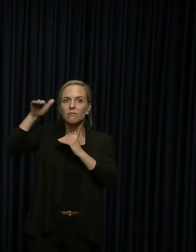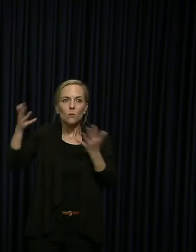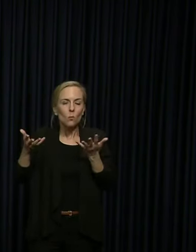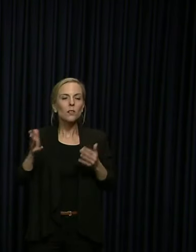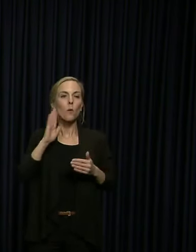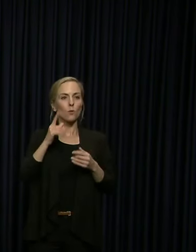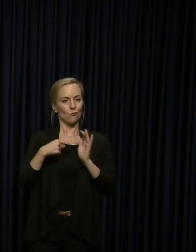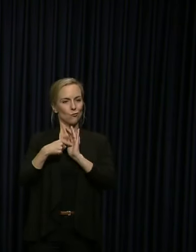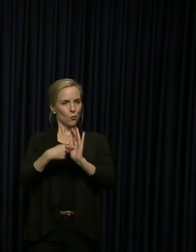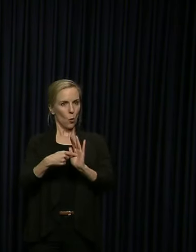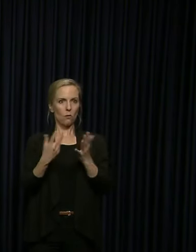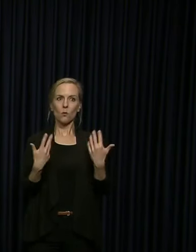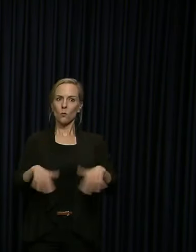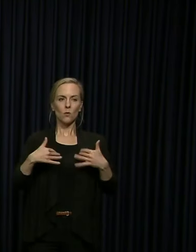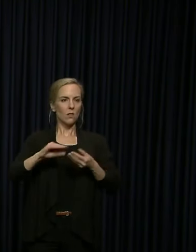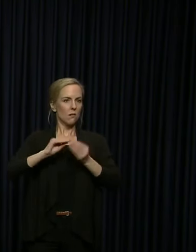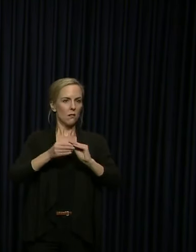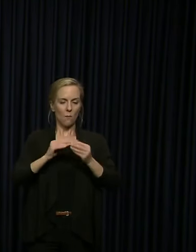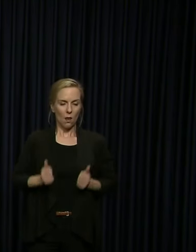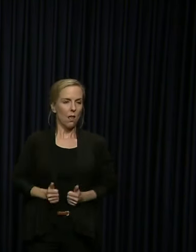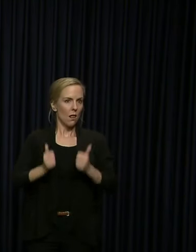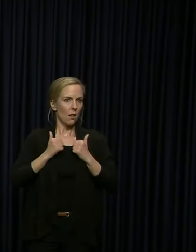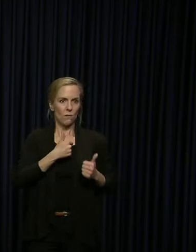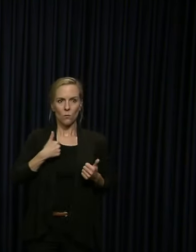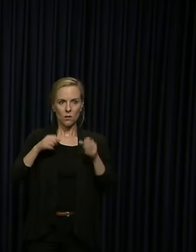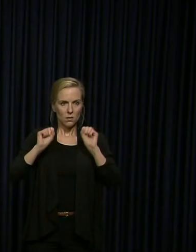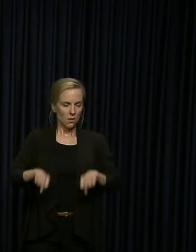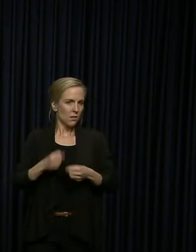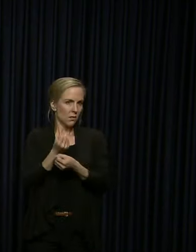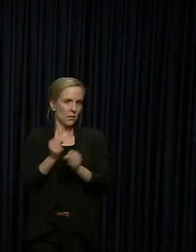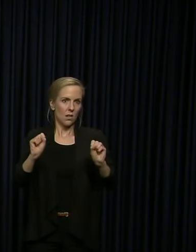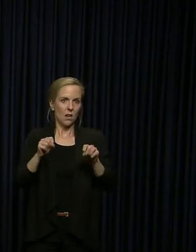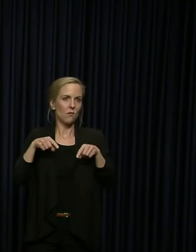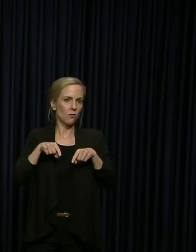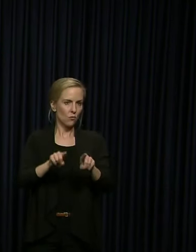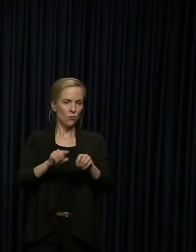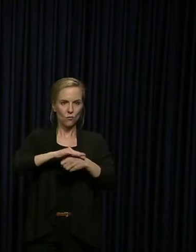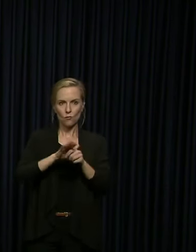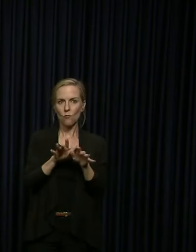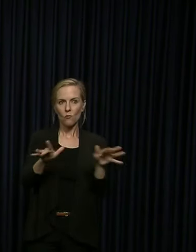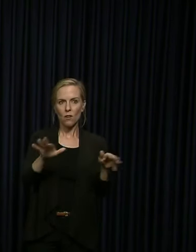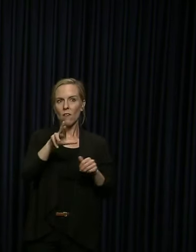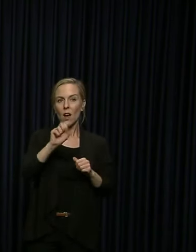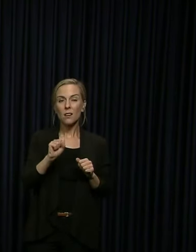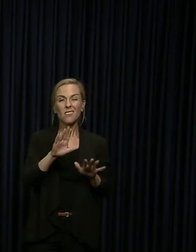ABSOLUTELY NO EXCEPTIONS. WE'RE GOING TO HAVE TO START CRACKING DOWN A LITTLE BIT MORE